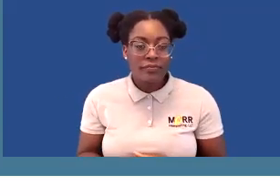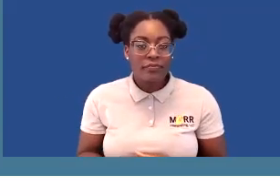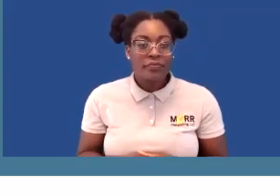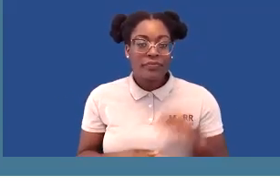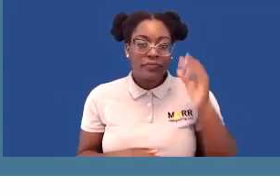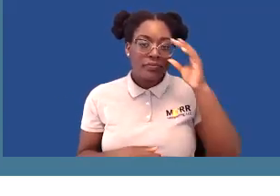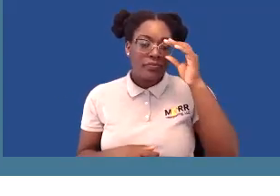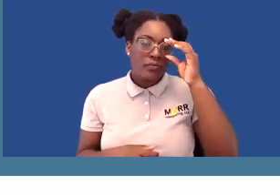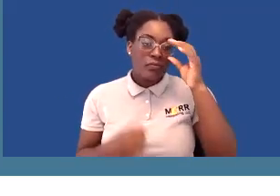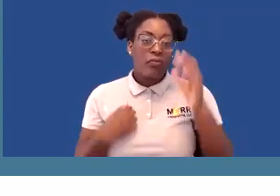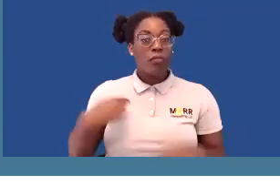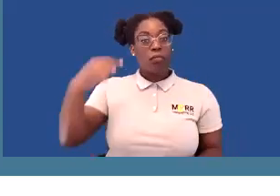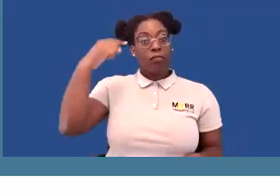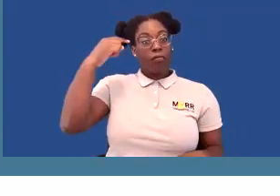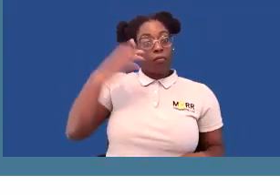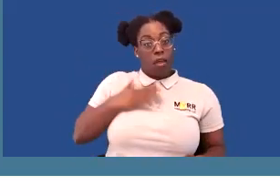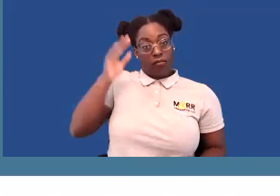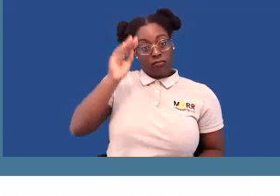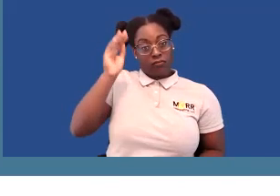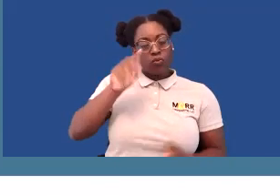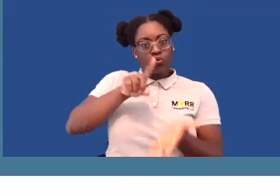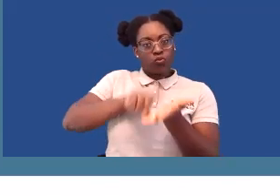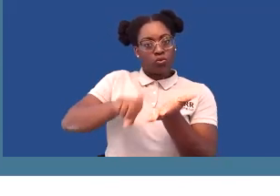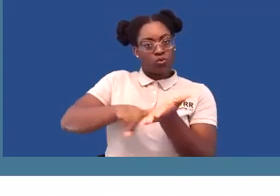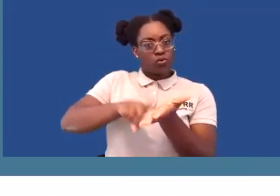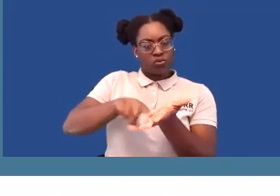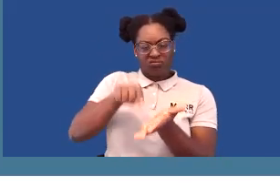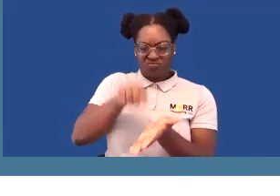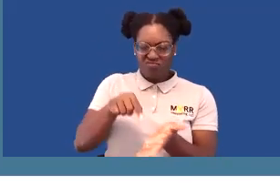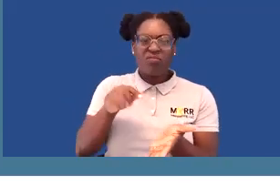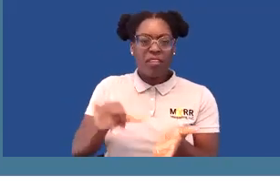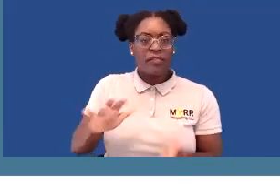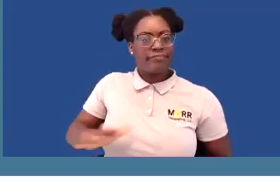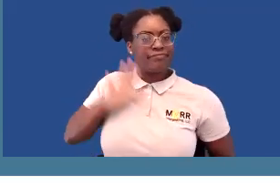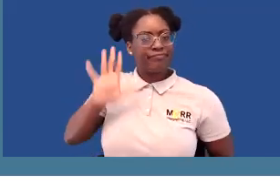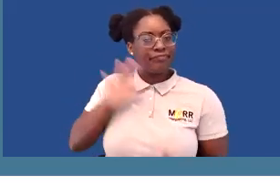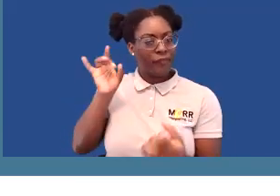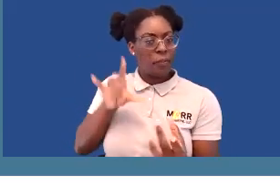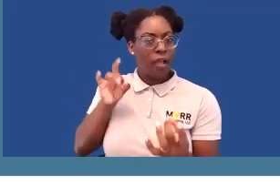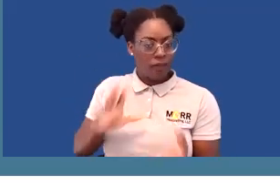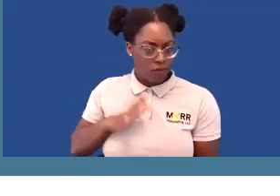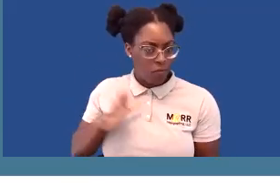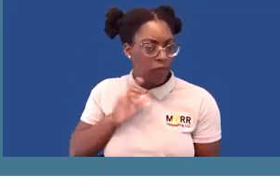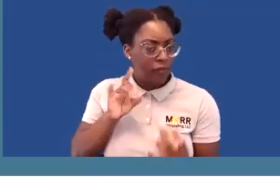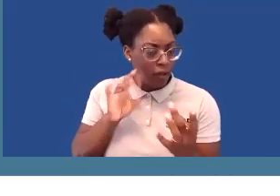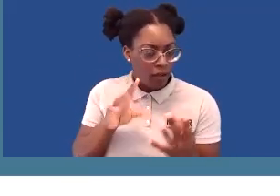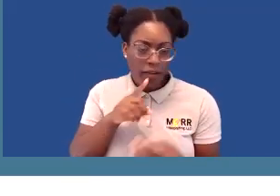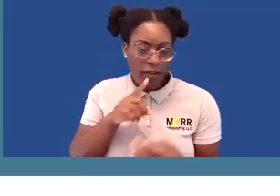I think research steps in as the formal feedback that's taking place within the field that may be useful within that process.